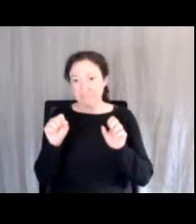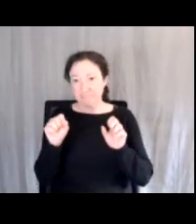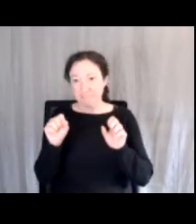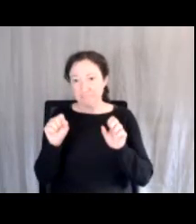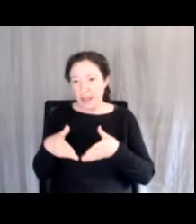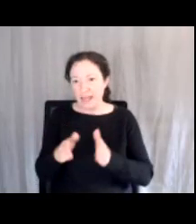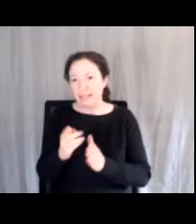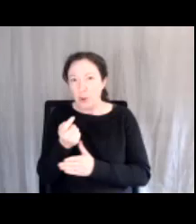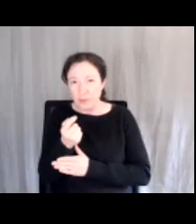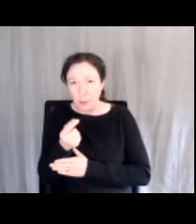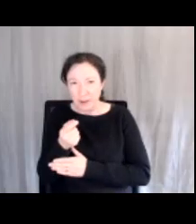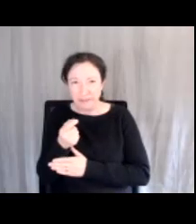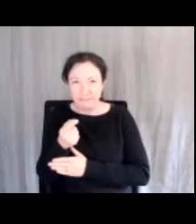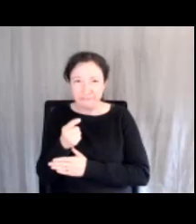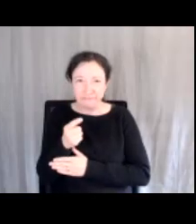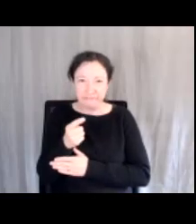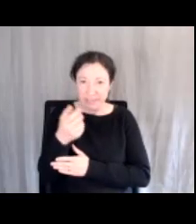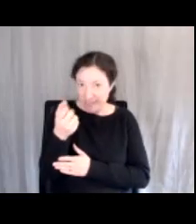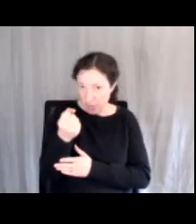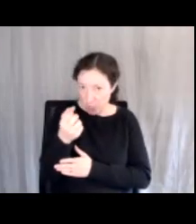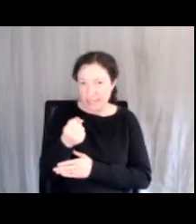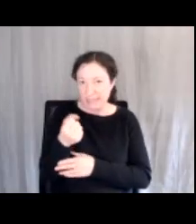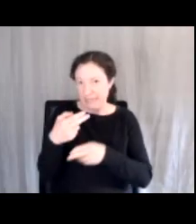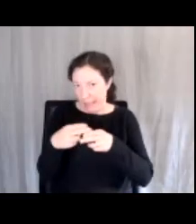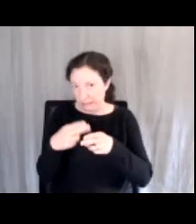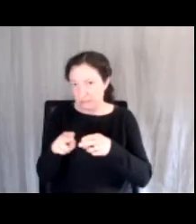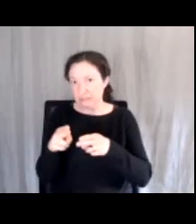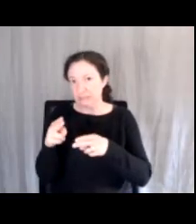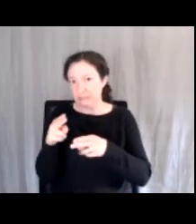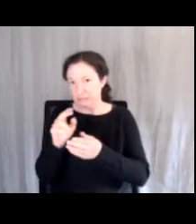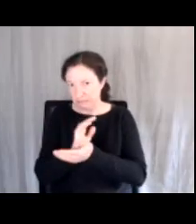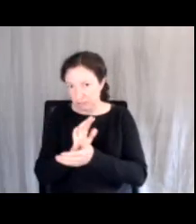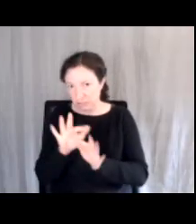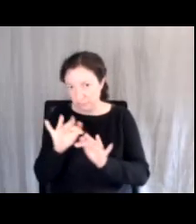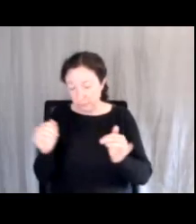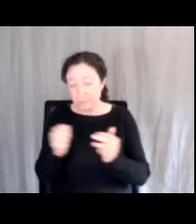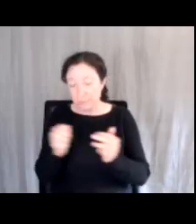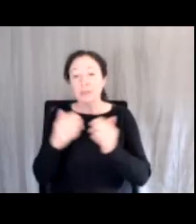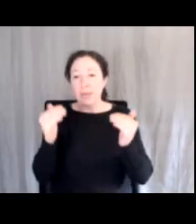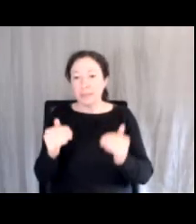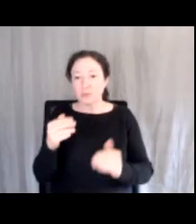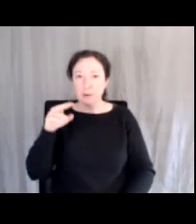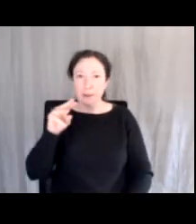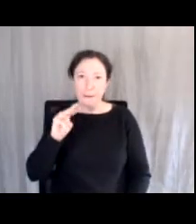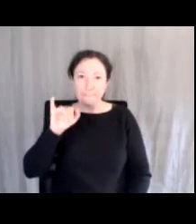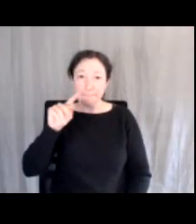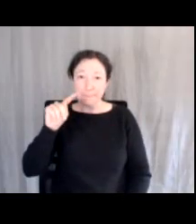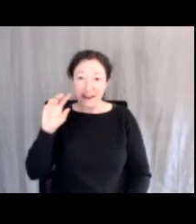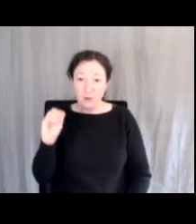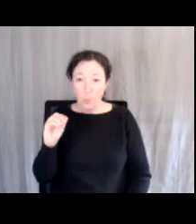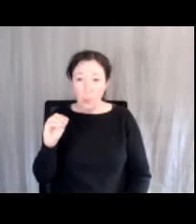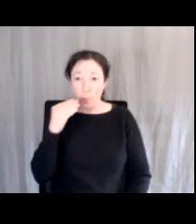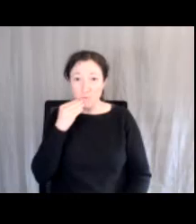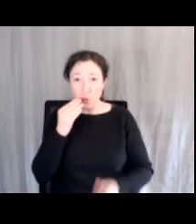And then the mito food plan, I'll show you all that if we have time, but it focuses on, focuses on nutrient density without major exclusion.